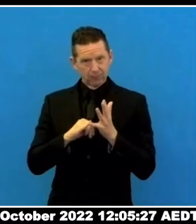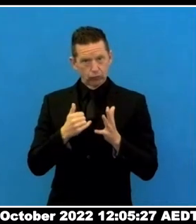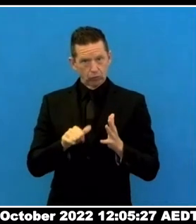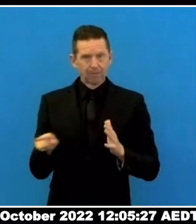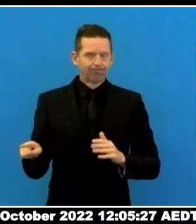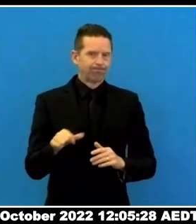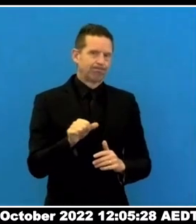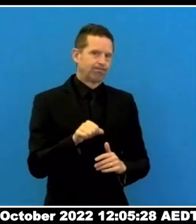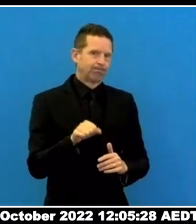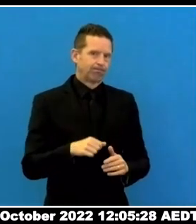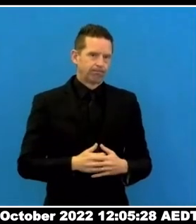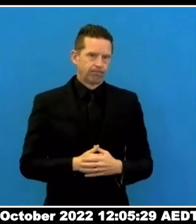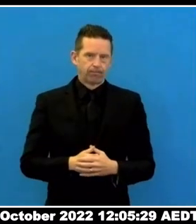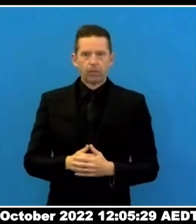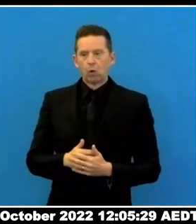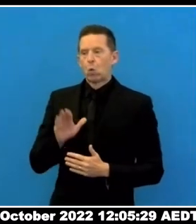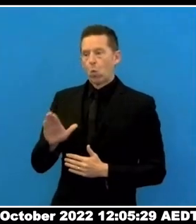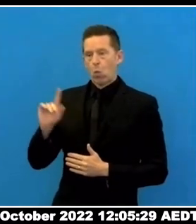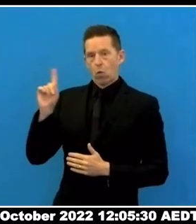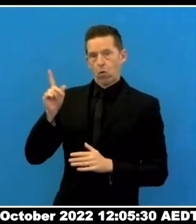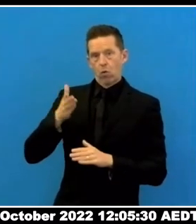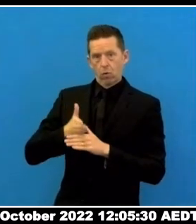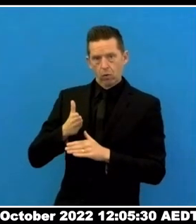And in terms of your current role as the General Manager